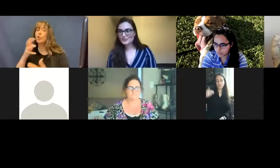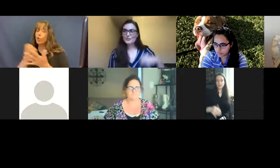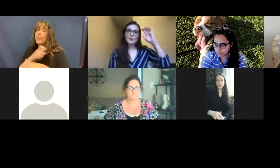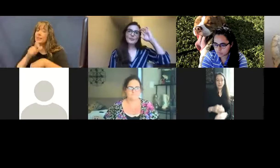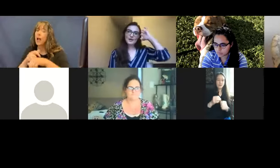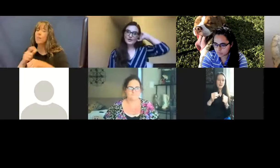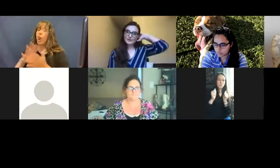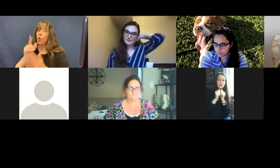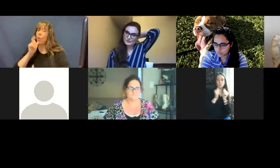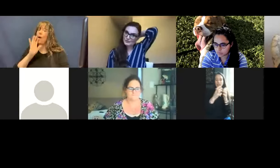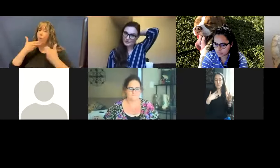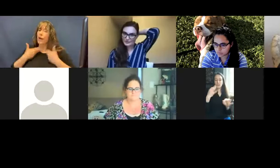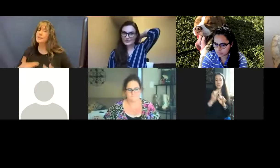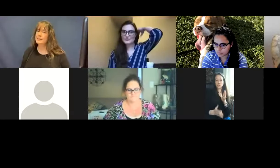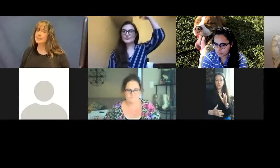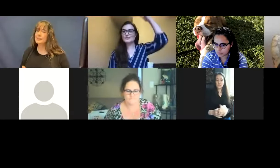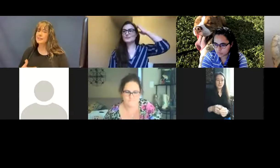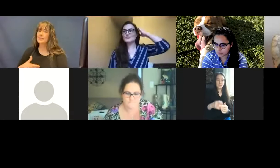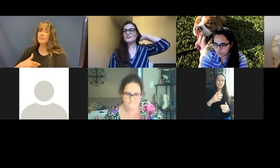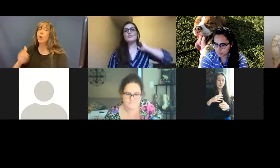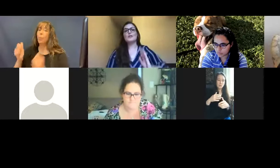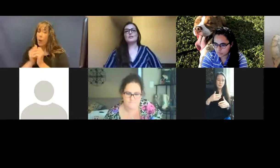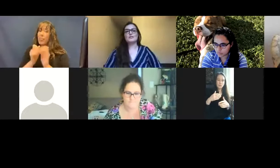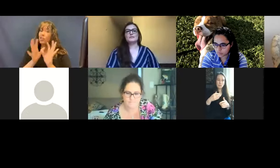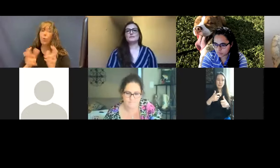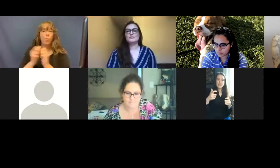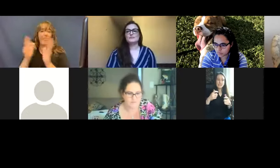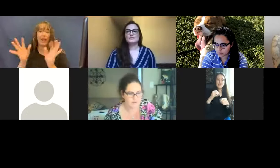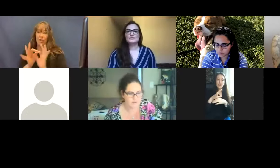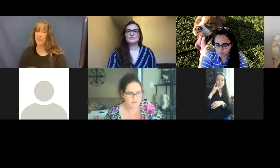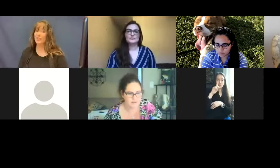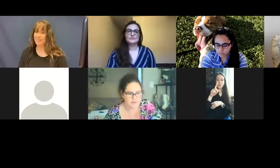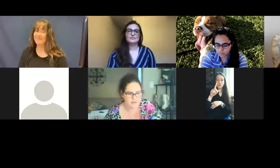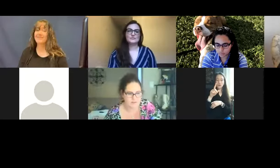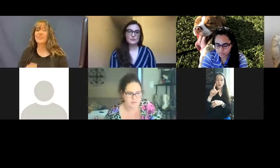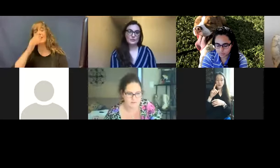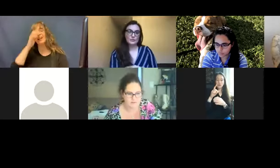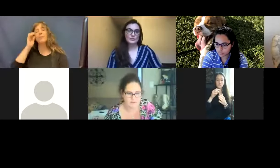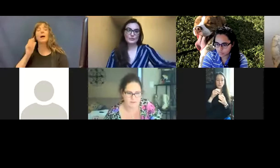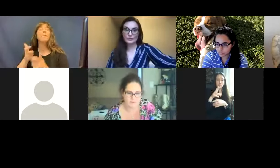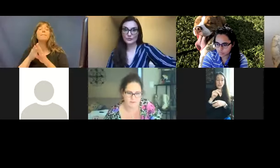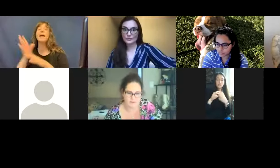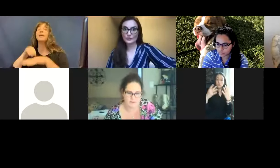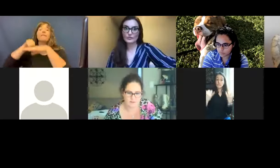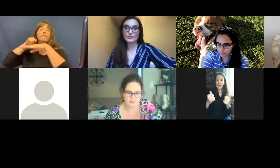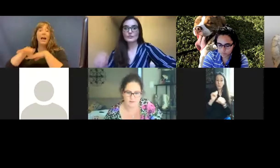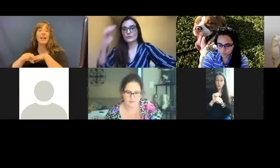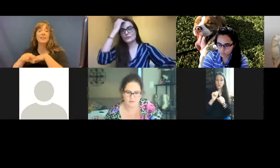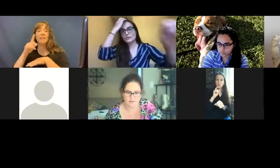with and without my interpreters. My biggest advice for, you know, vet students now working